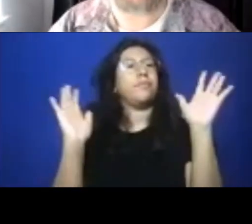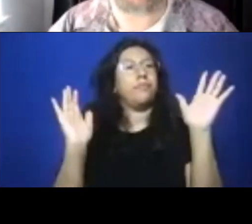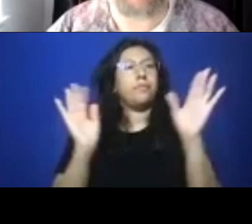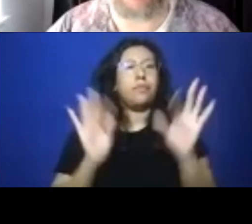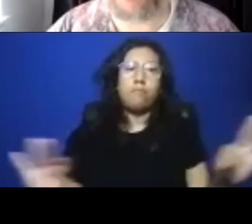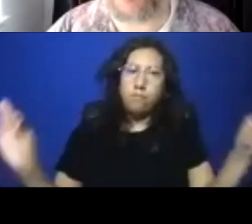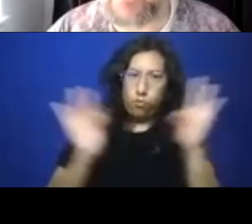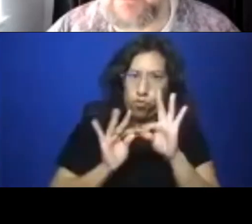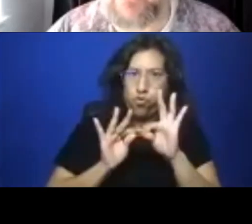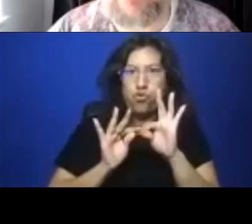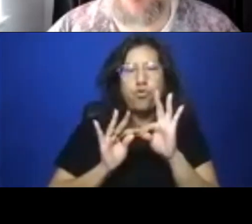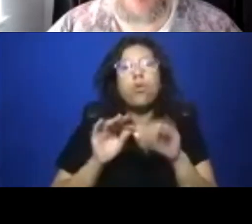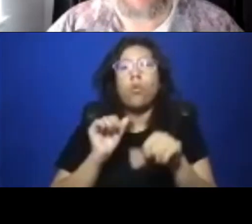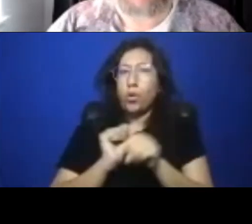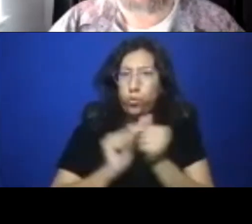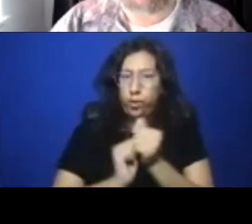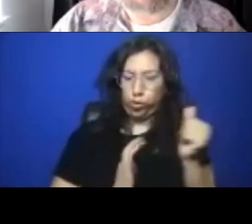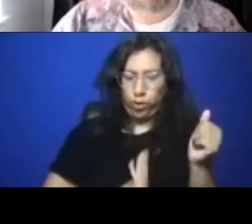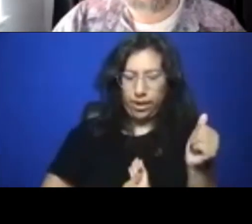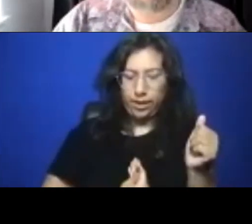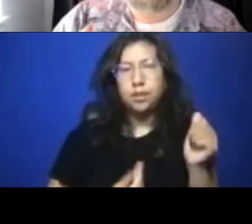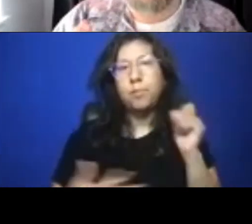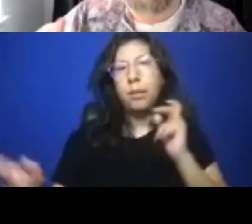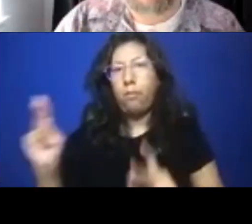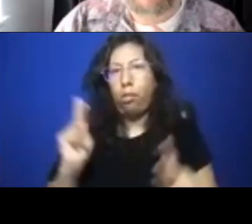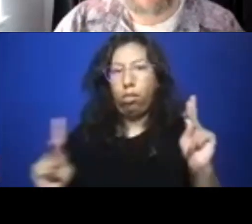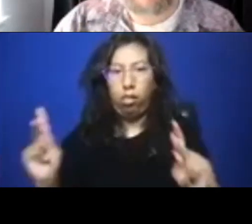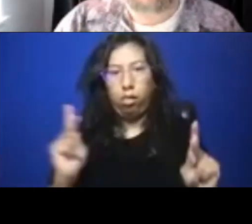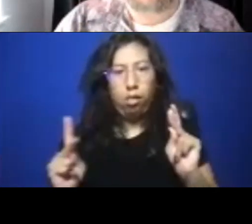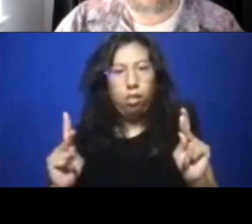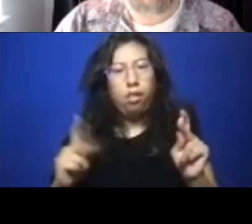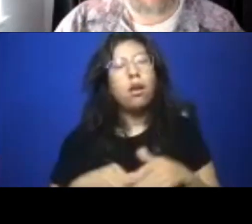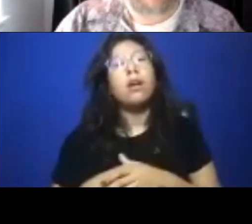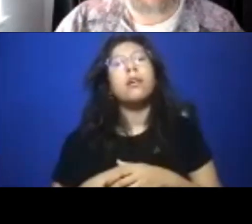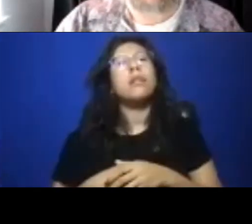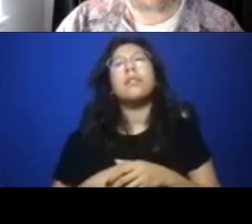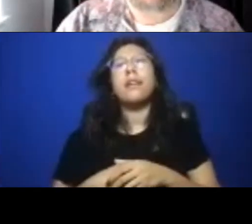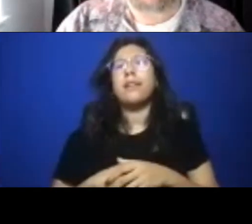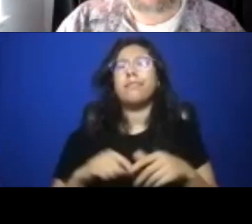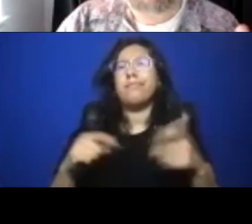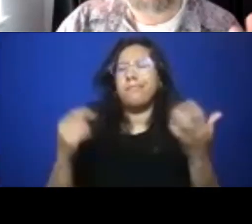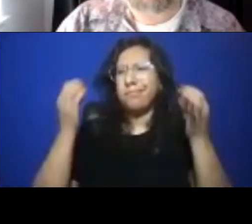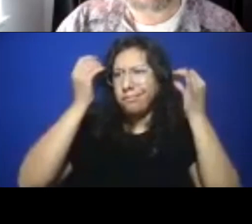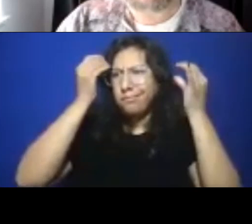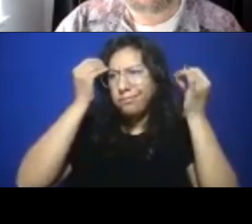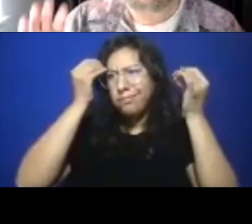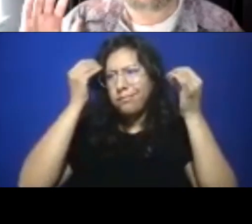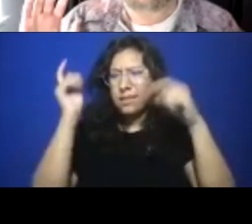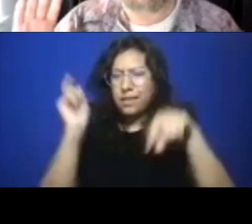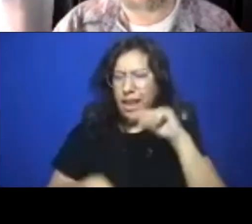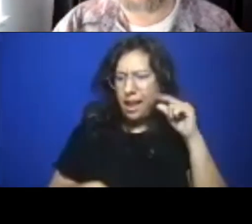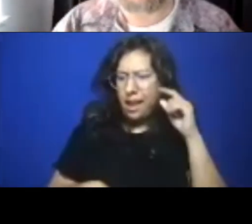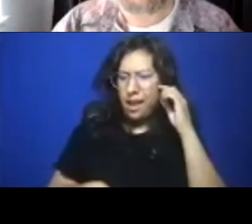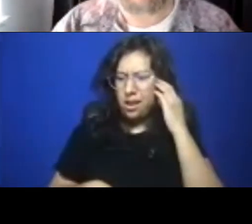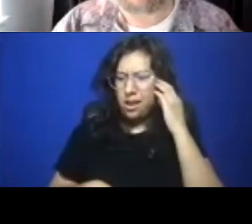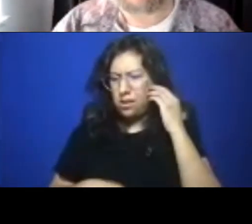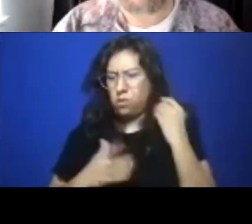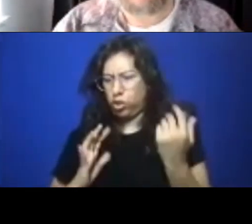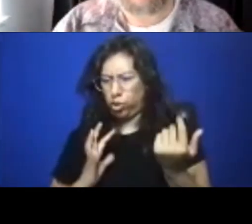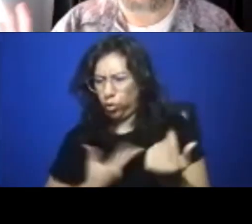when folks work with trans people, they are not able to separate out things like what's transness and what's mental illness,